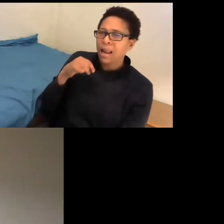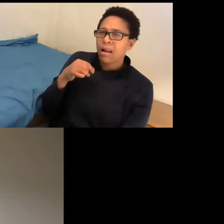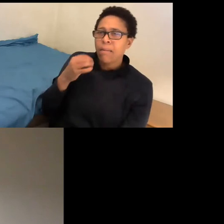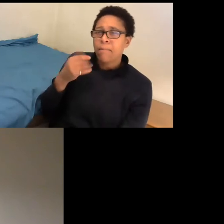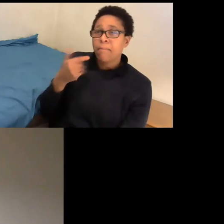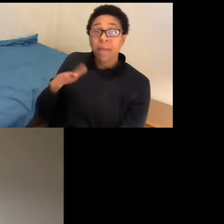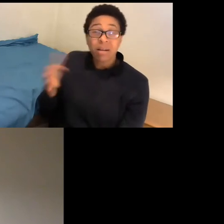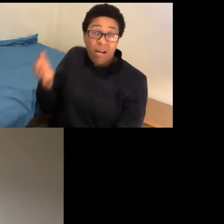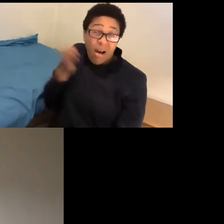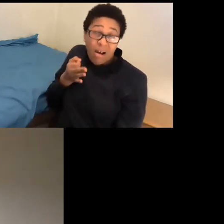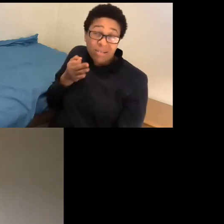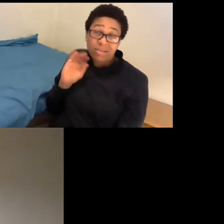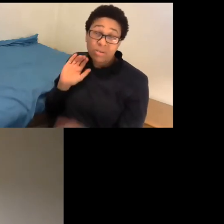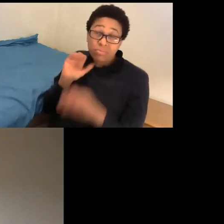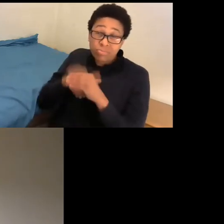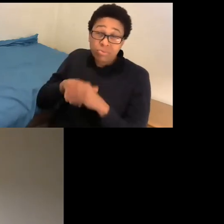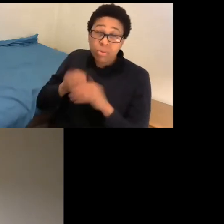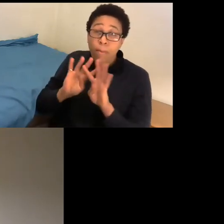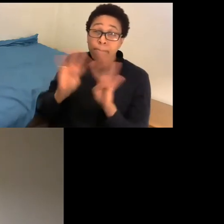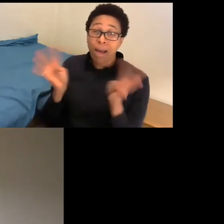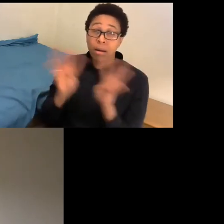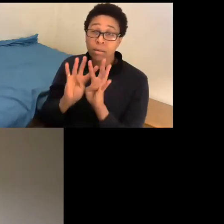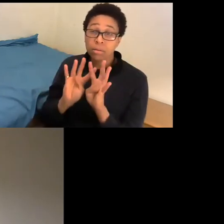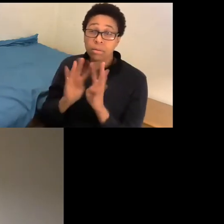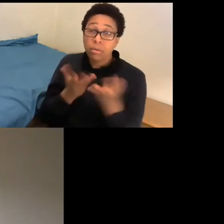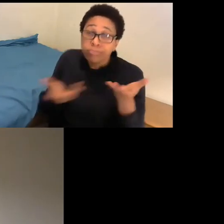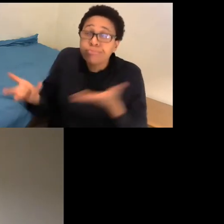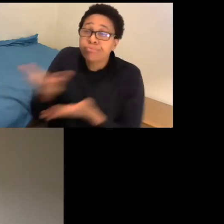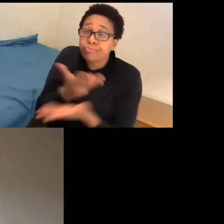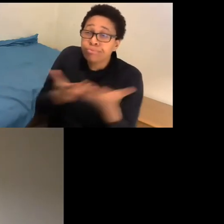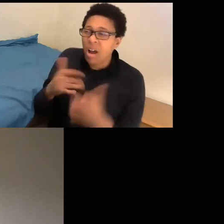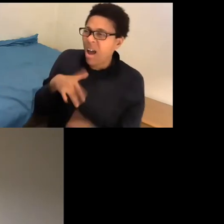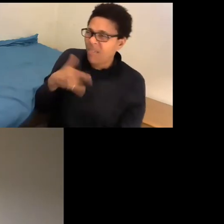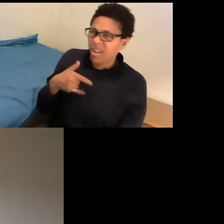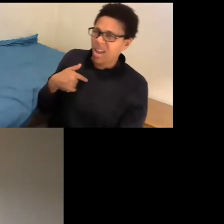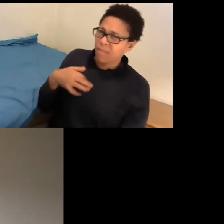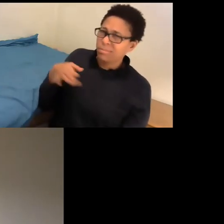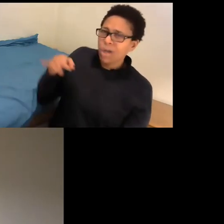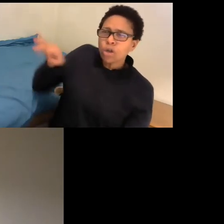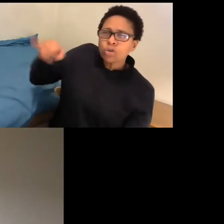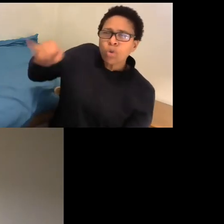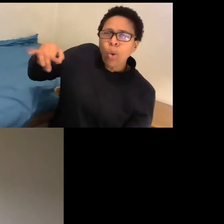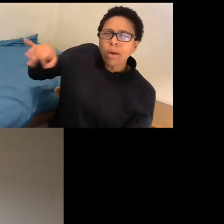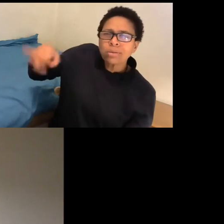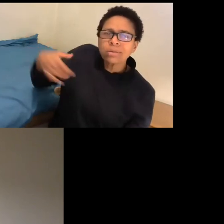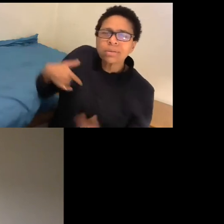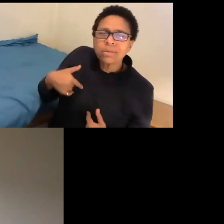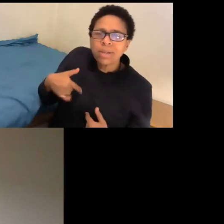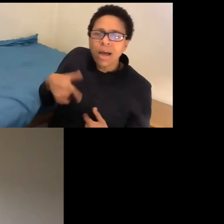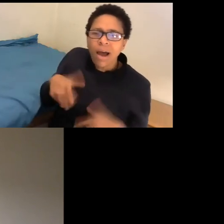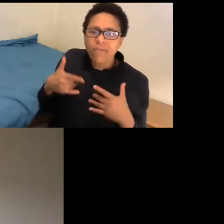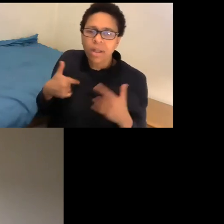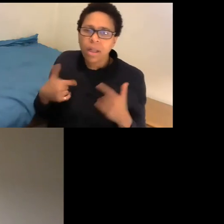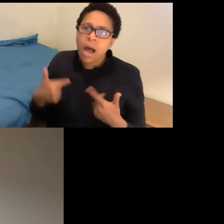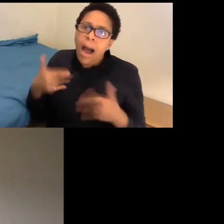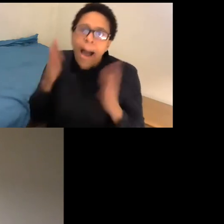LGBTQ inclusion, ore being made to answer questions as a Muslim, and I hope I'm not stopping people from asking questions,